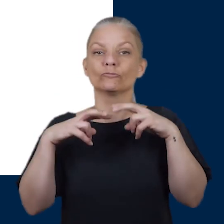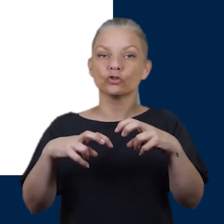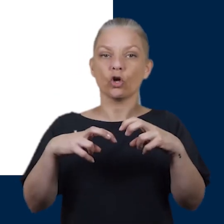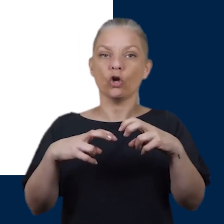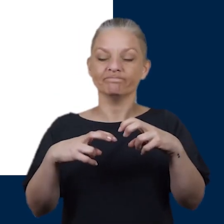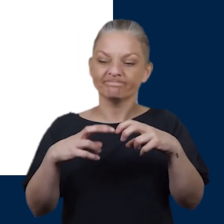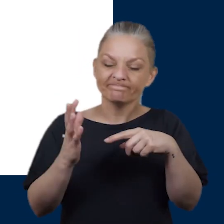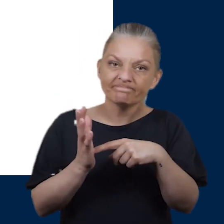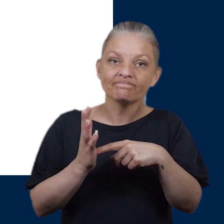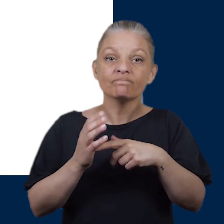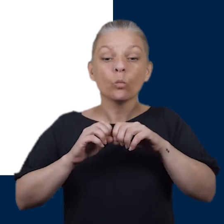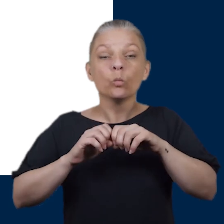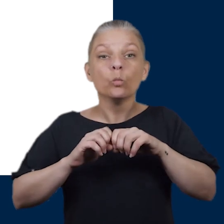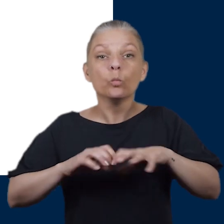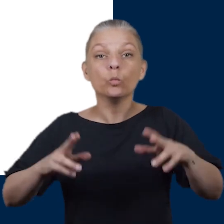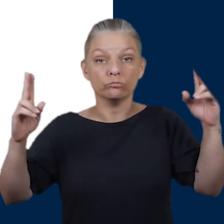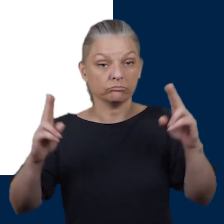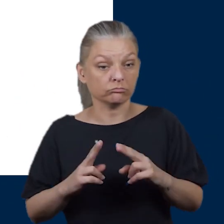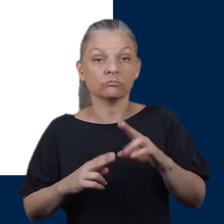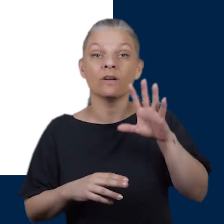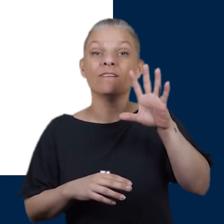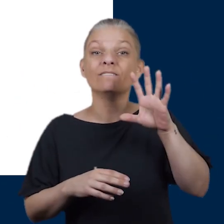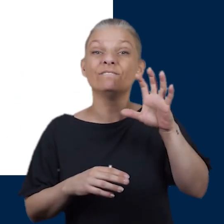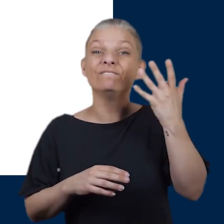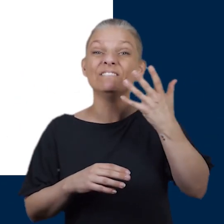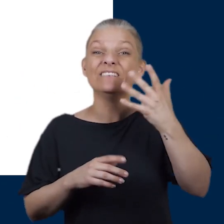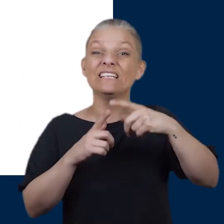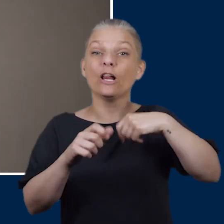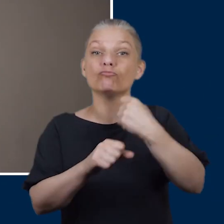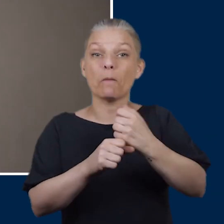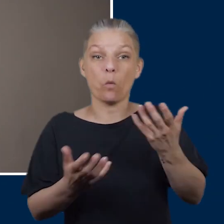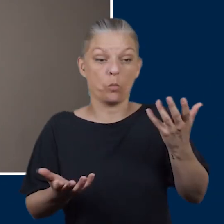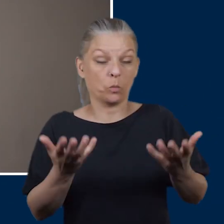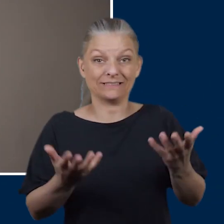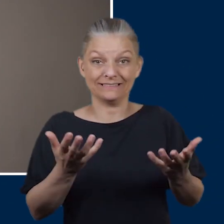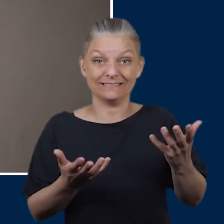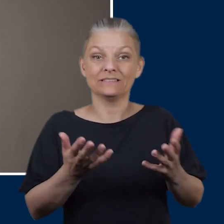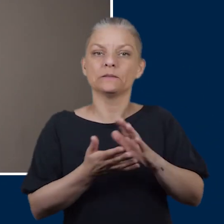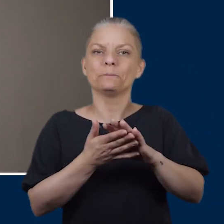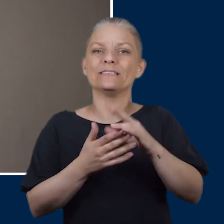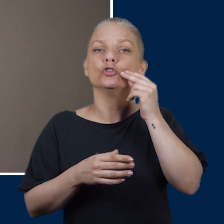study has shown that losing up to 15 kilograms in weight can bring blood glucose levels down